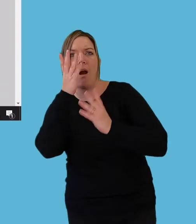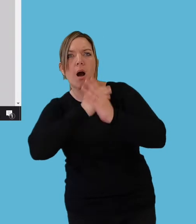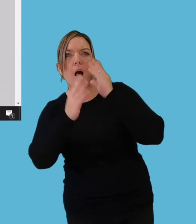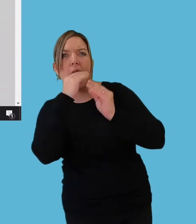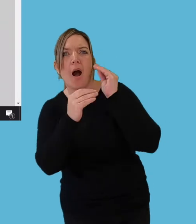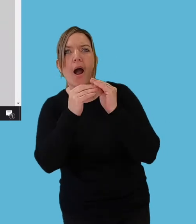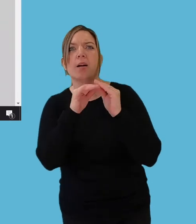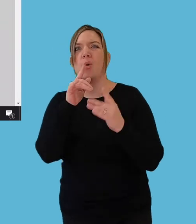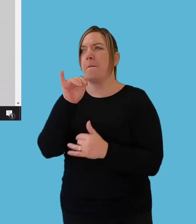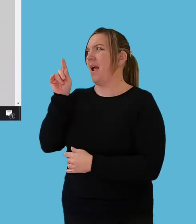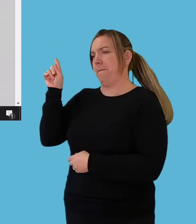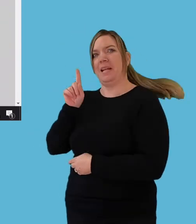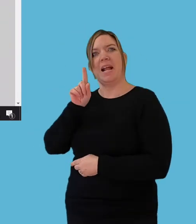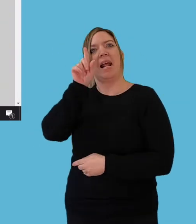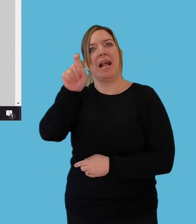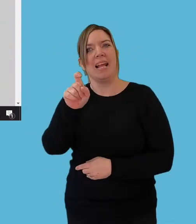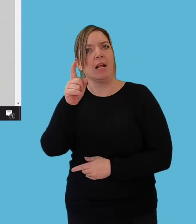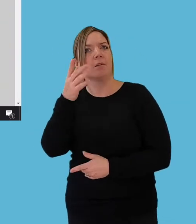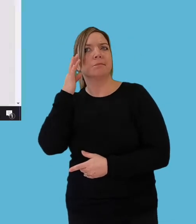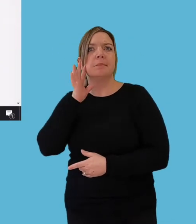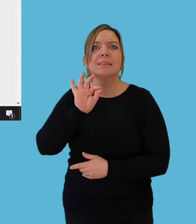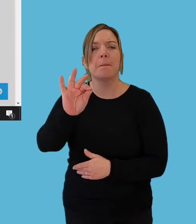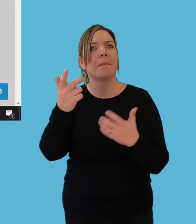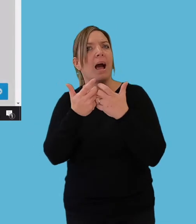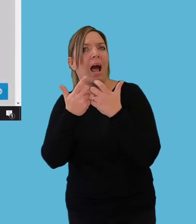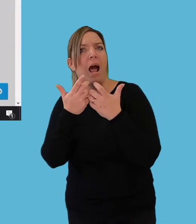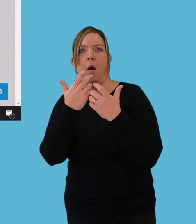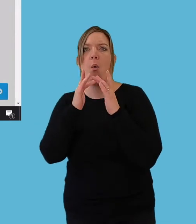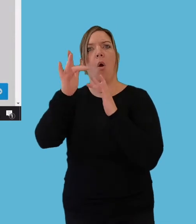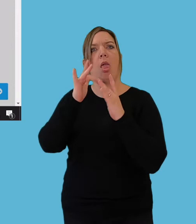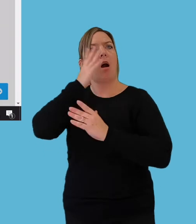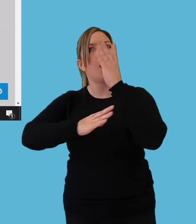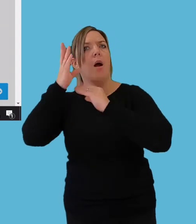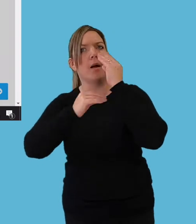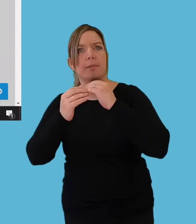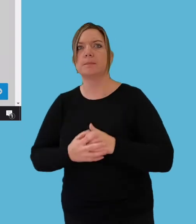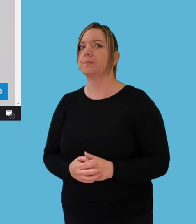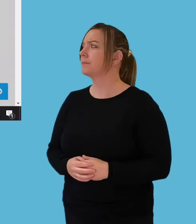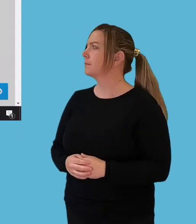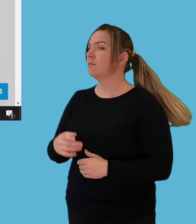So, I might want to click first on the tips for online learning tile. When I click on that tile,